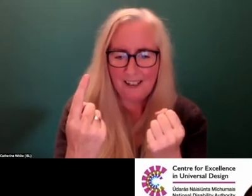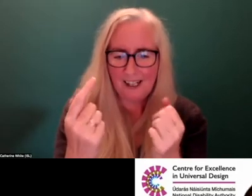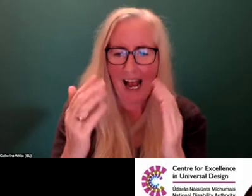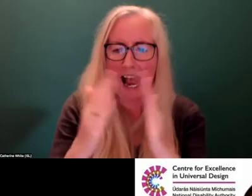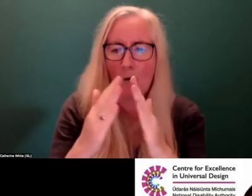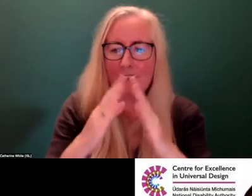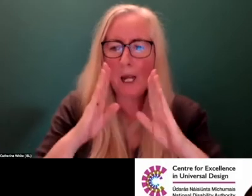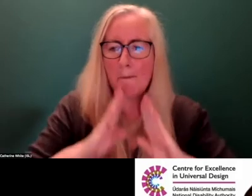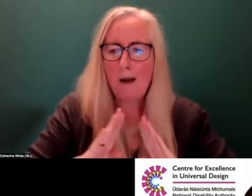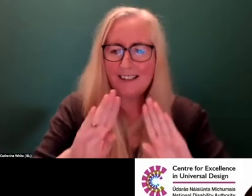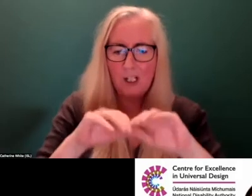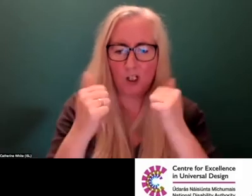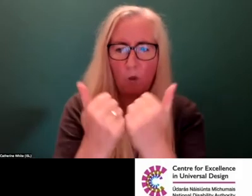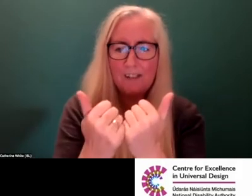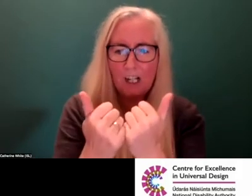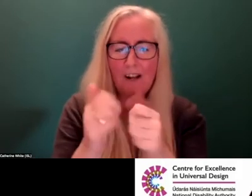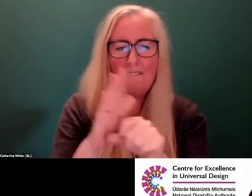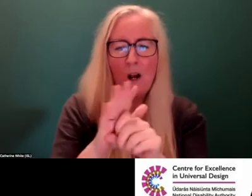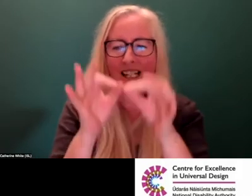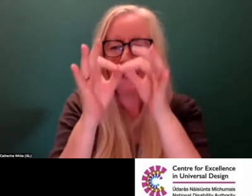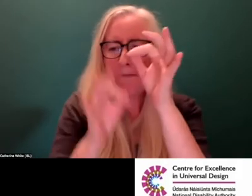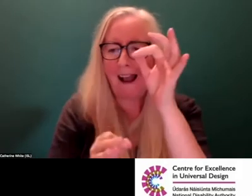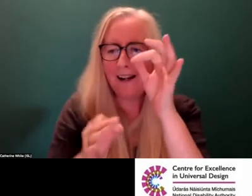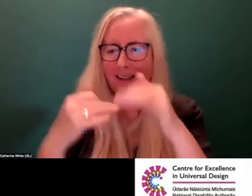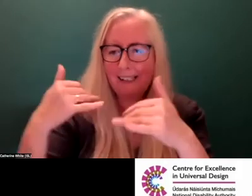which is a housing body associated with acquired brain injuries.